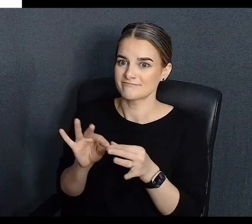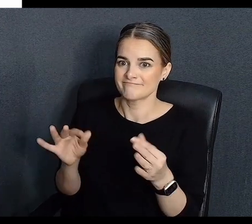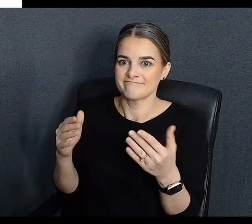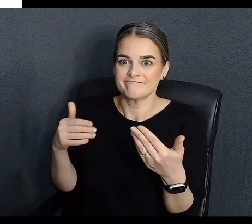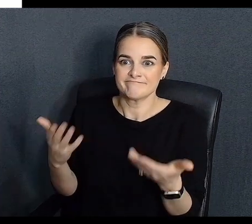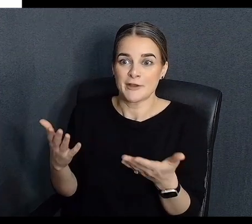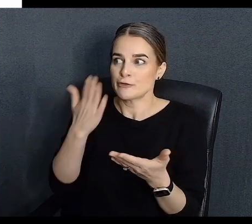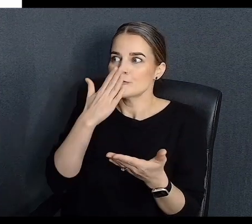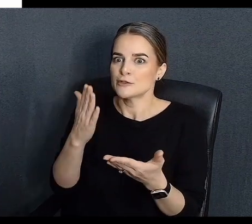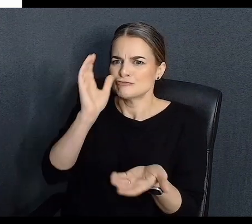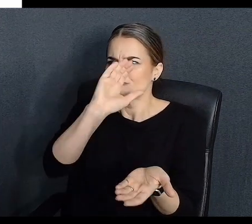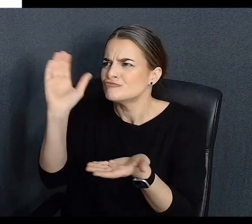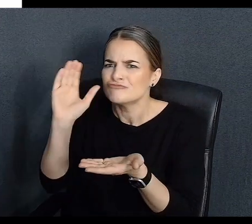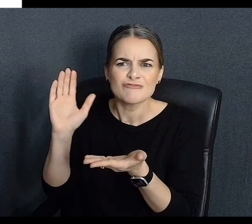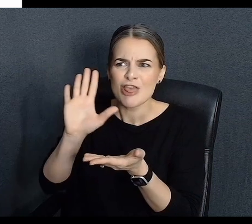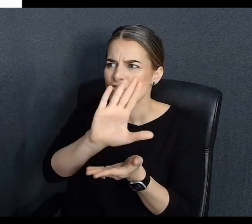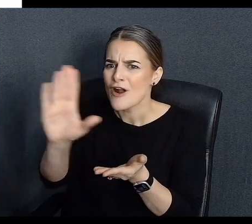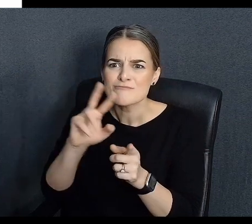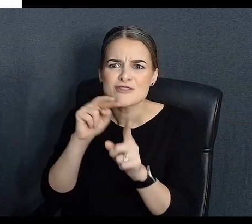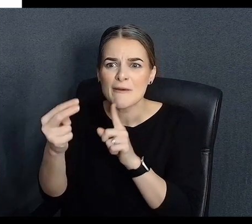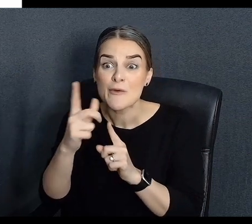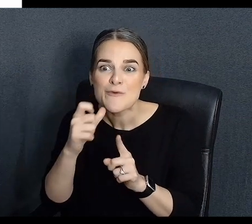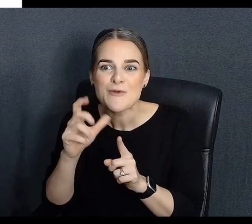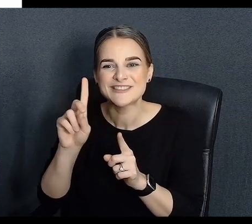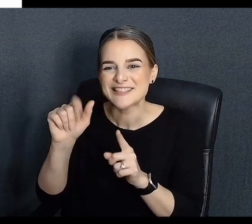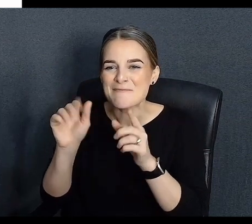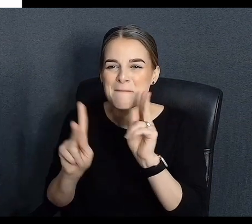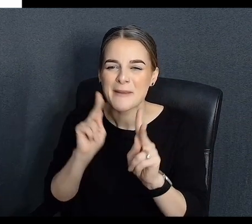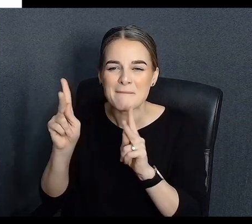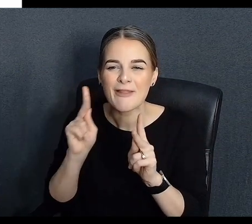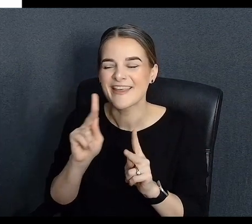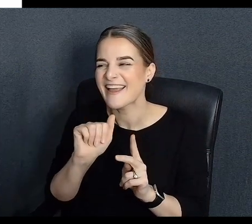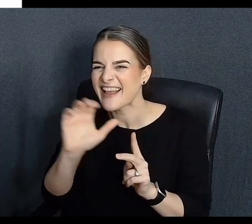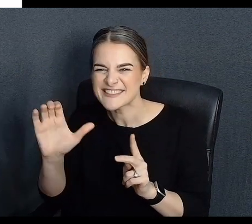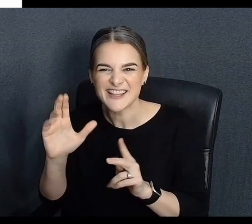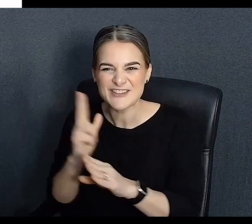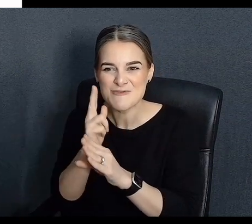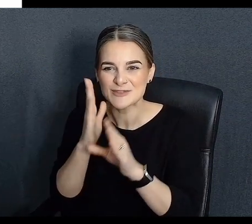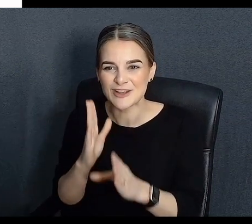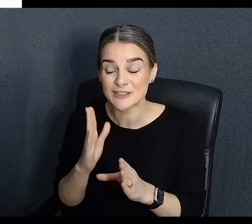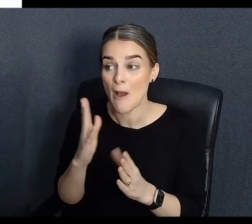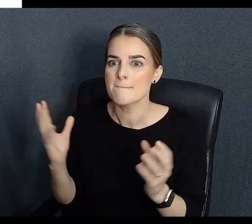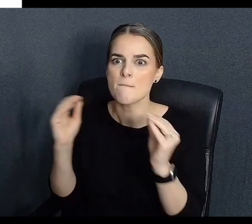the perspectives of disabled folks and AAC users for a more comprehensive and holistic